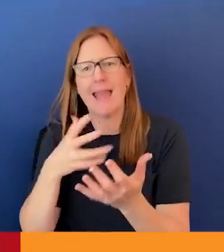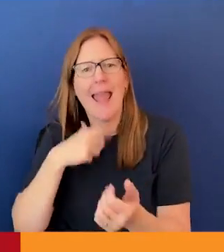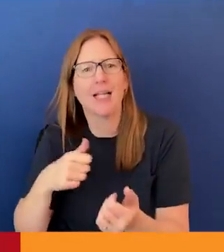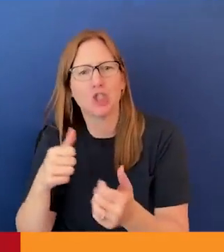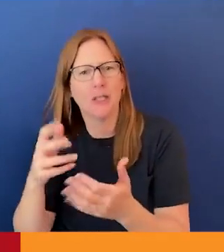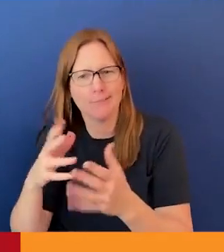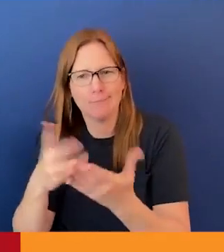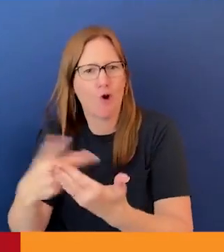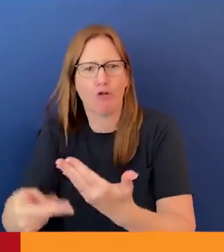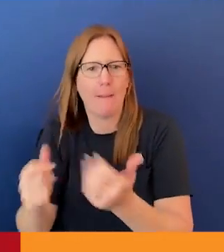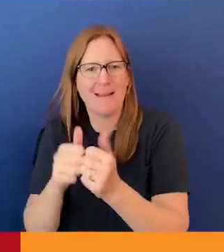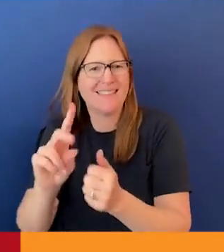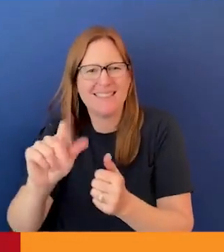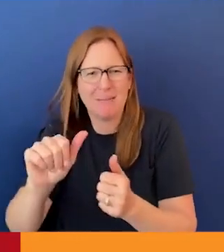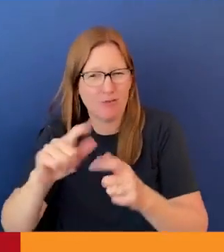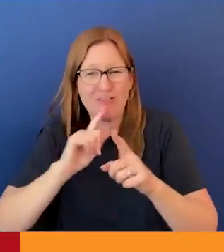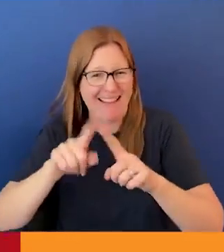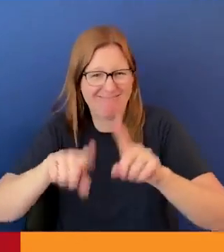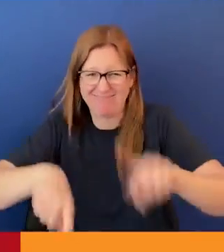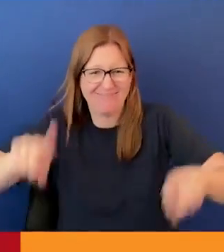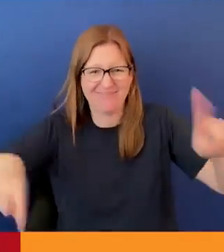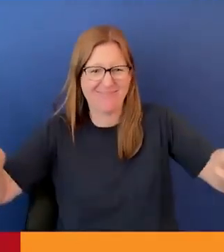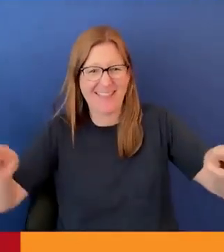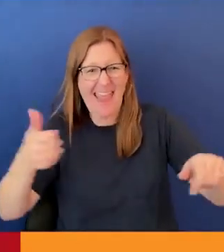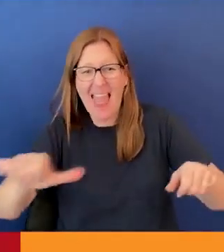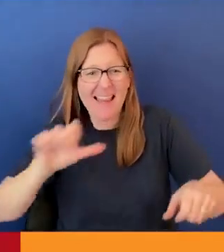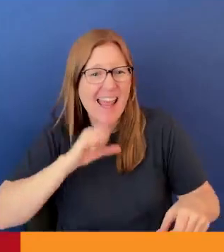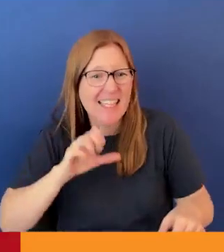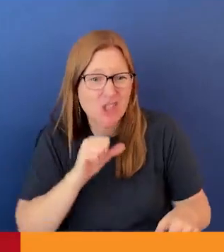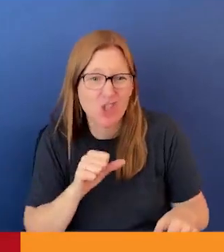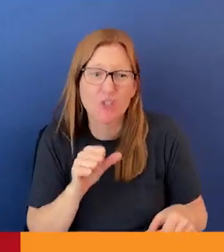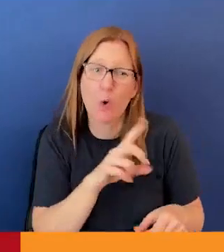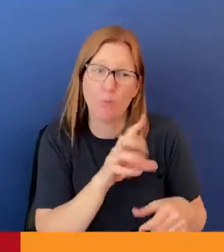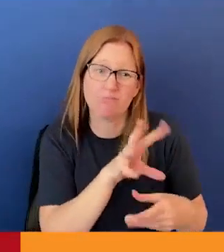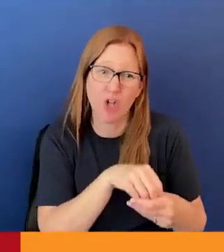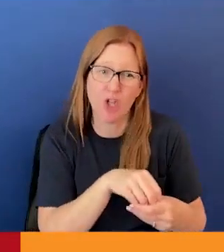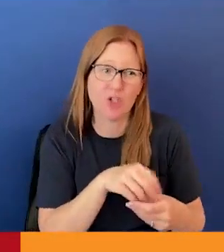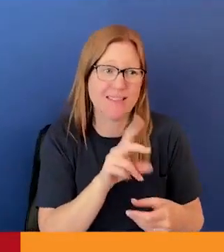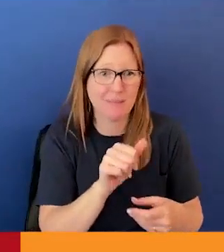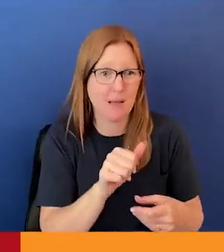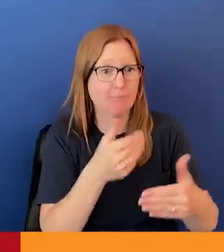Because disabilities can be experienced across the lifespan. So we are from birth until death,